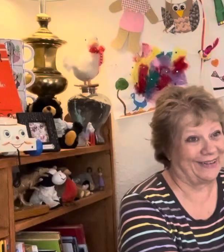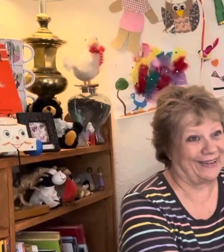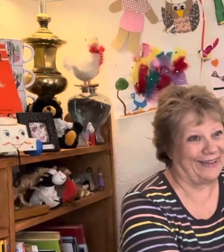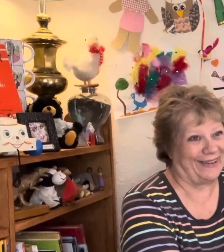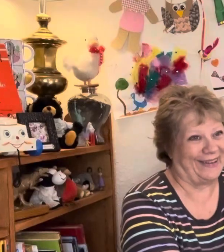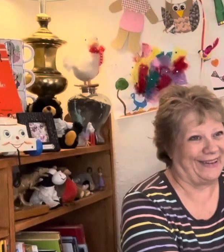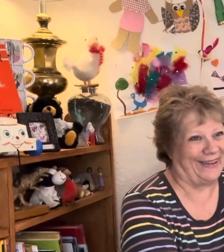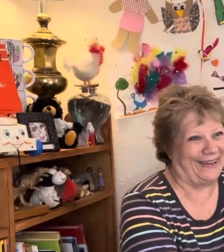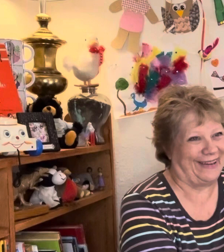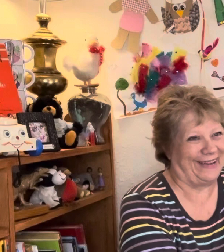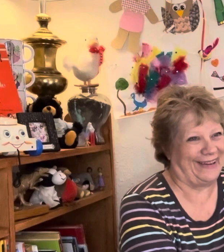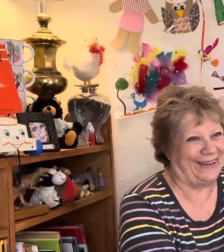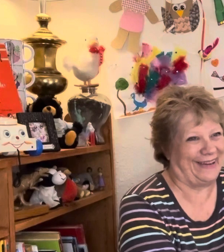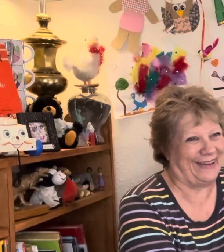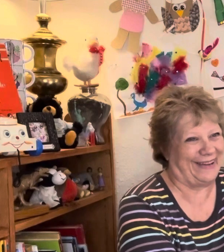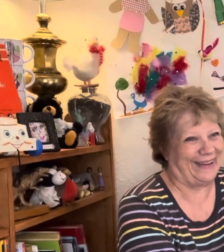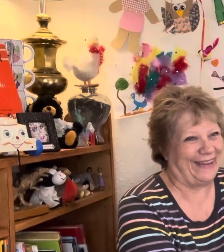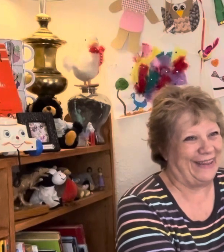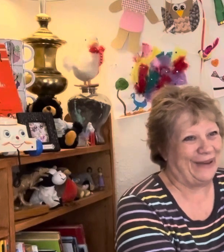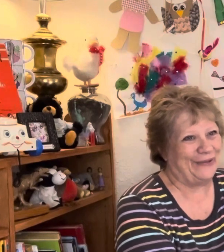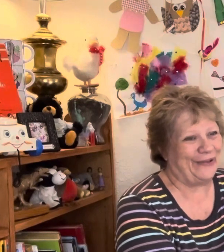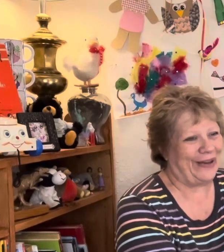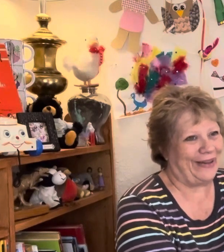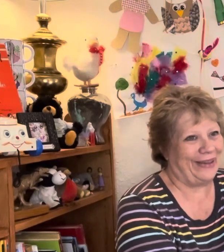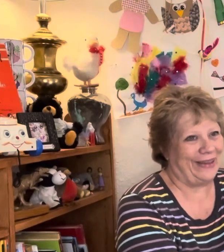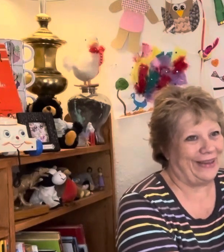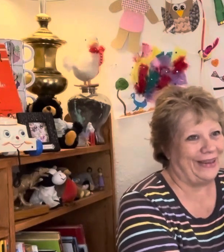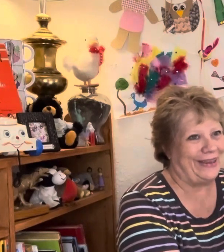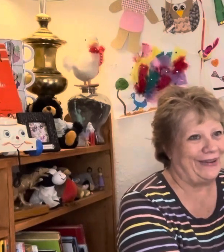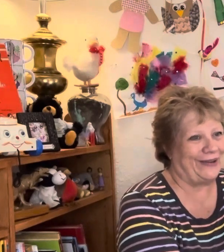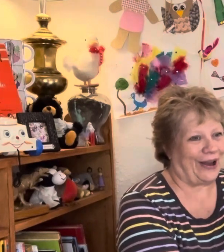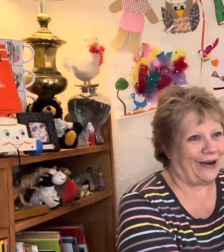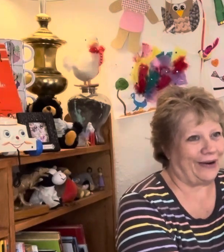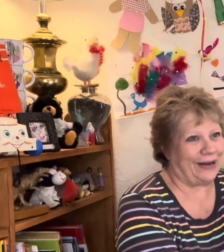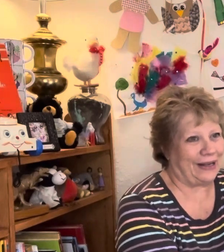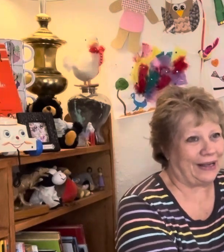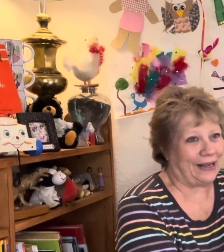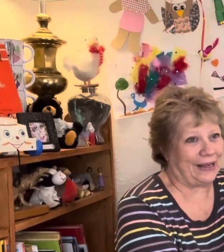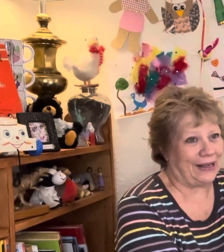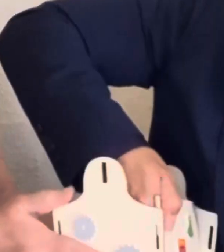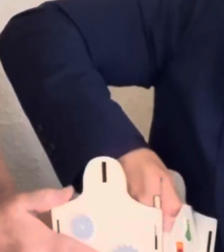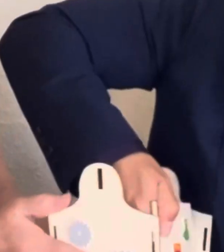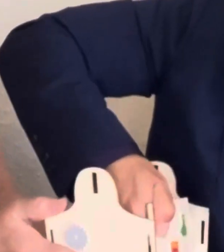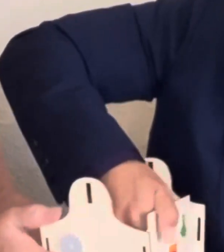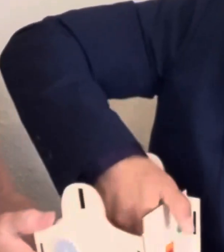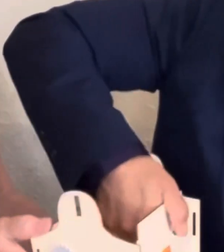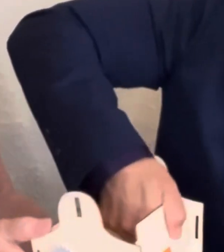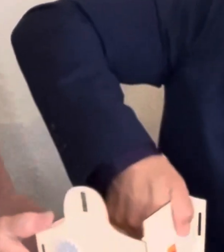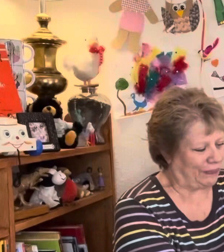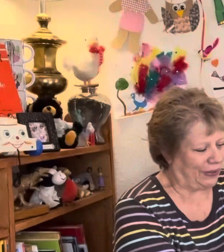Yep, when I flipped it around, I forgot to flip it around twice. BARB: You are...silly.